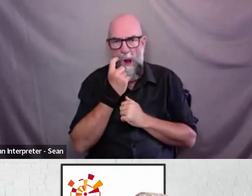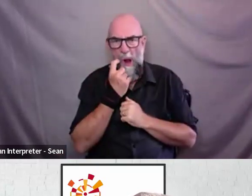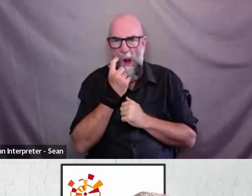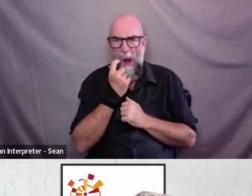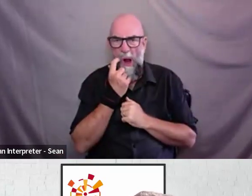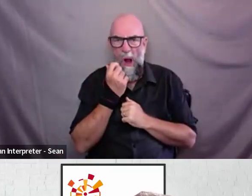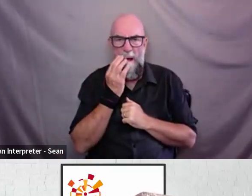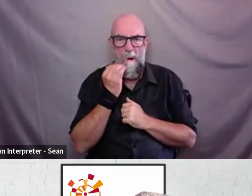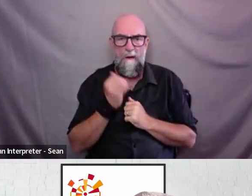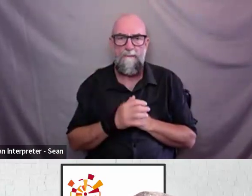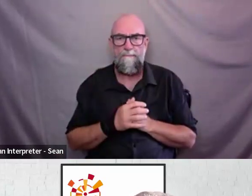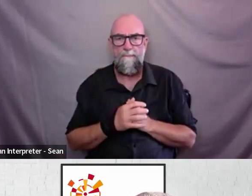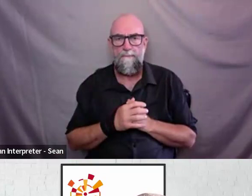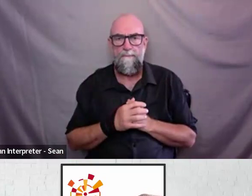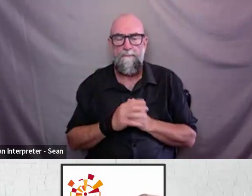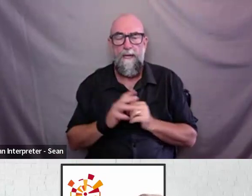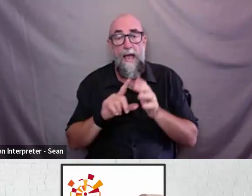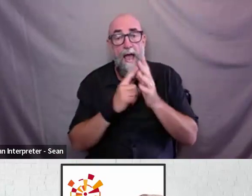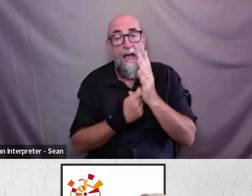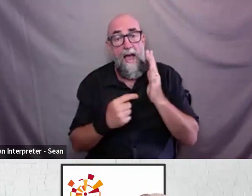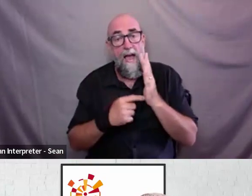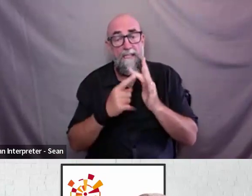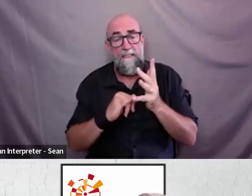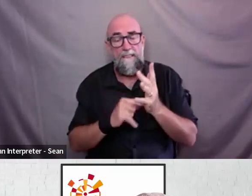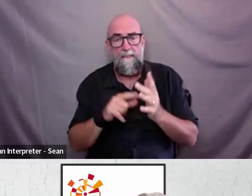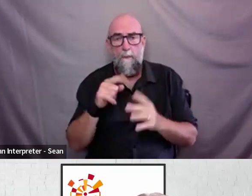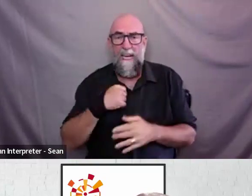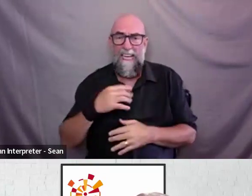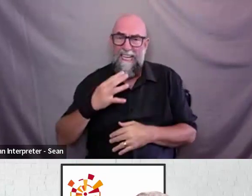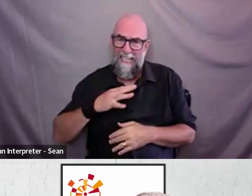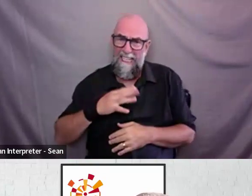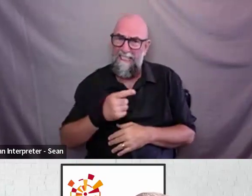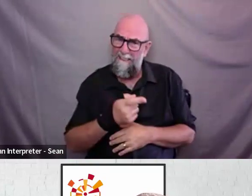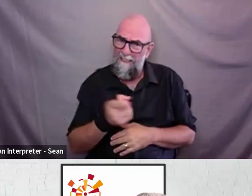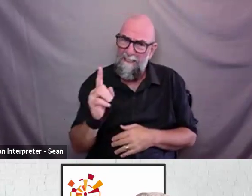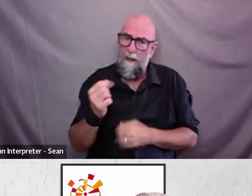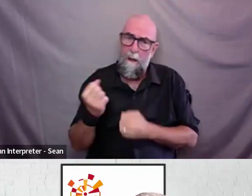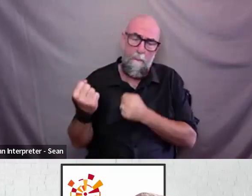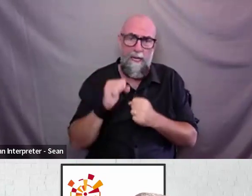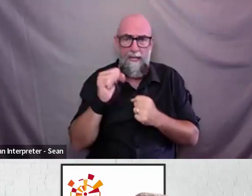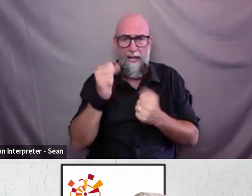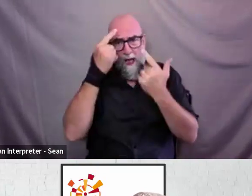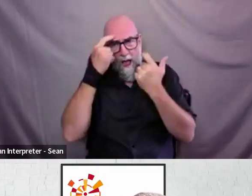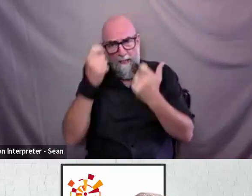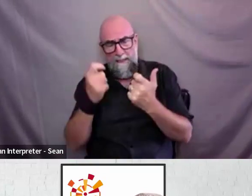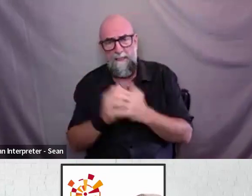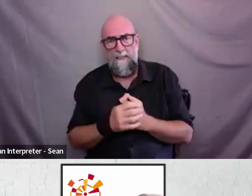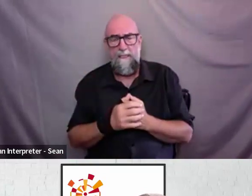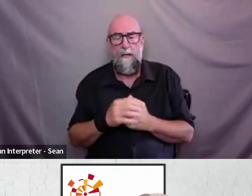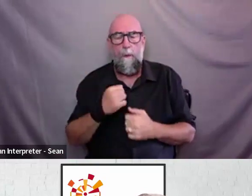sector, but when it artists and creative thinkers to think about these issues in general across all areas and